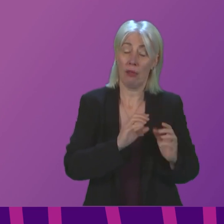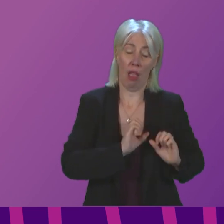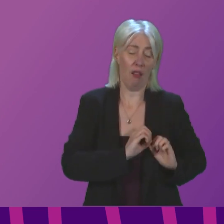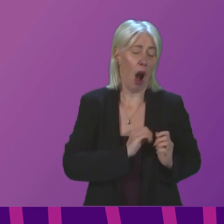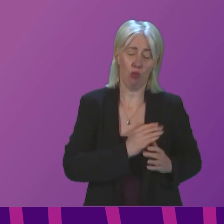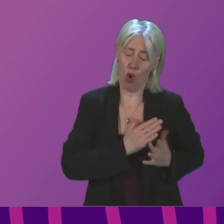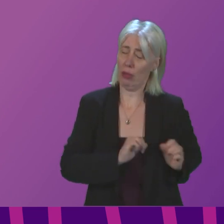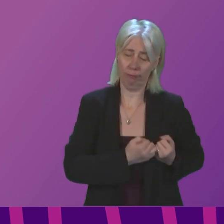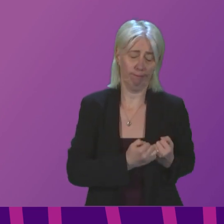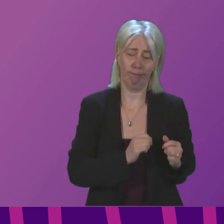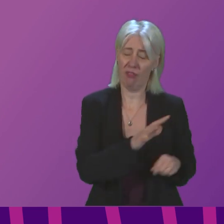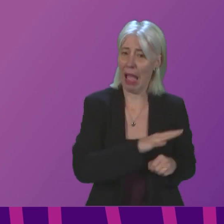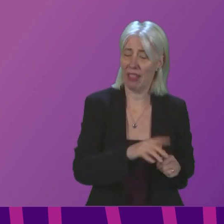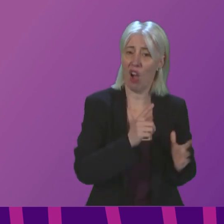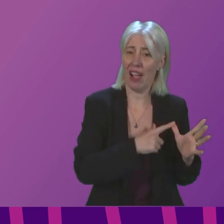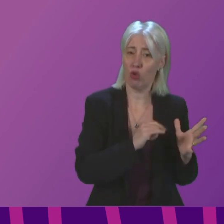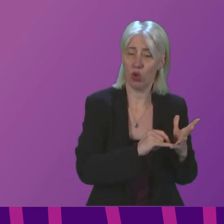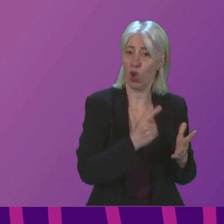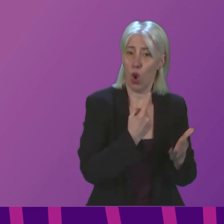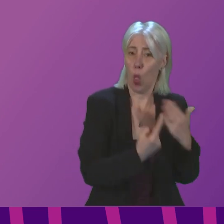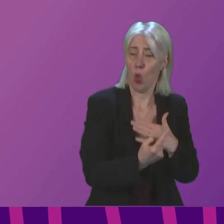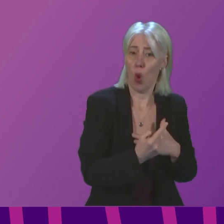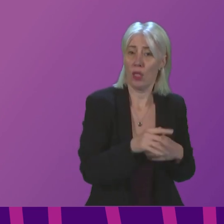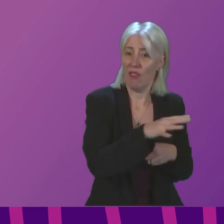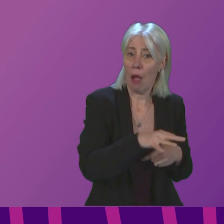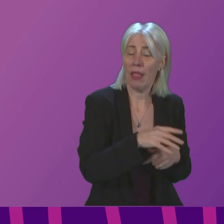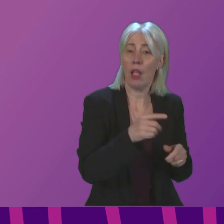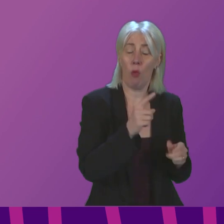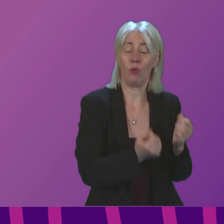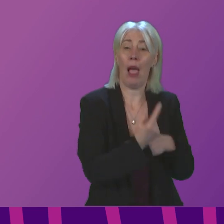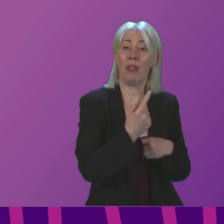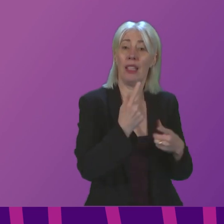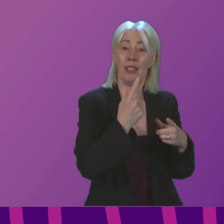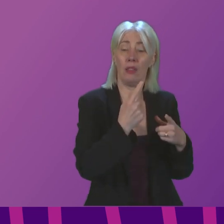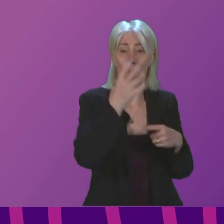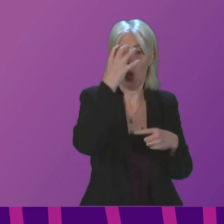what happened to loved ones at Queen Elizabeth university hospital. Theresa Smith, as reported